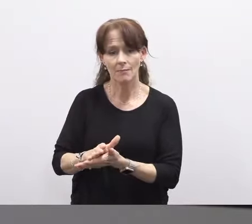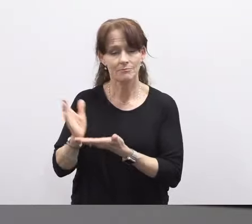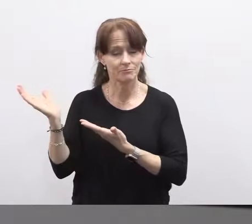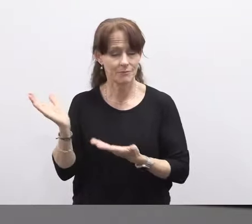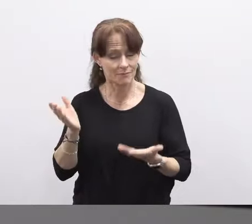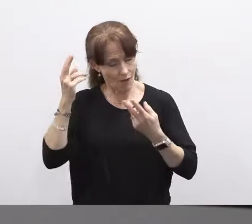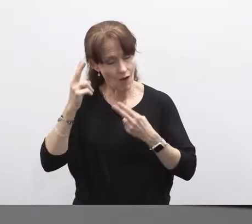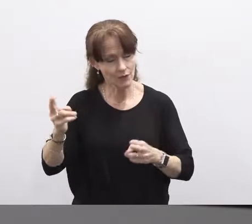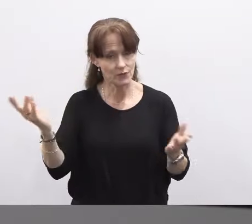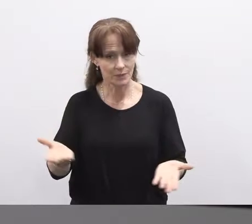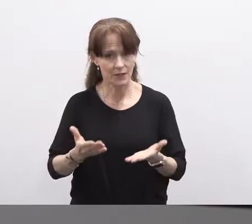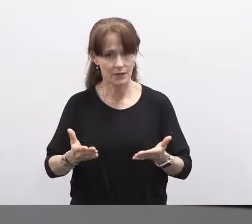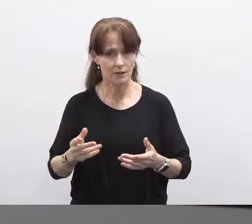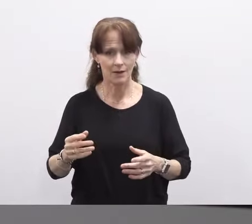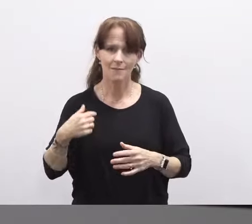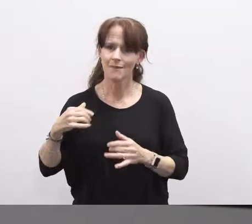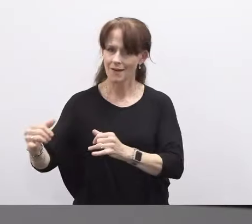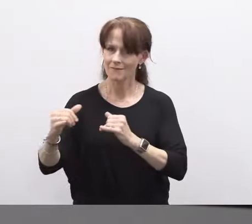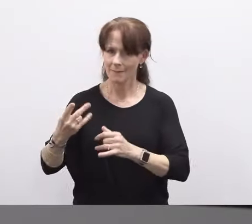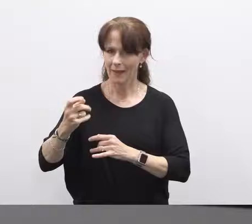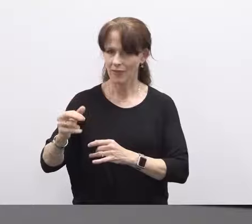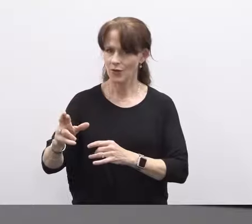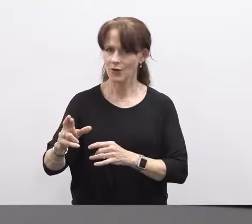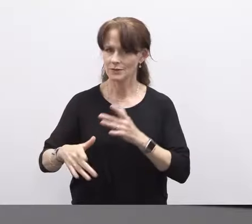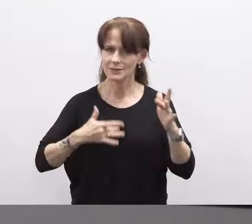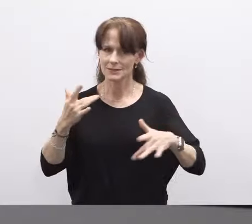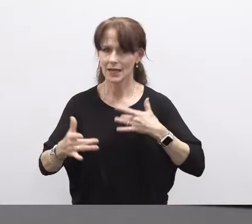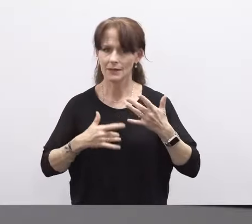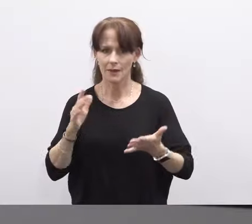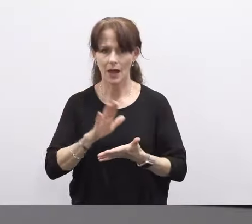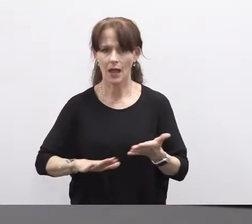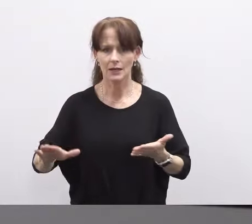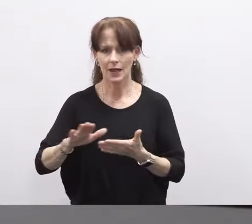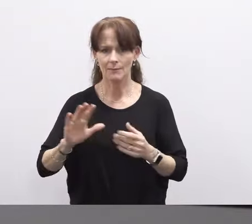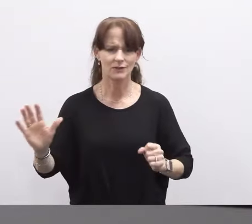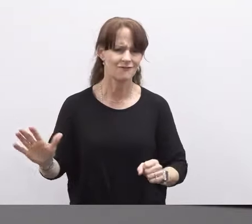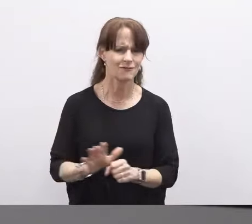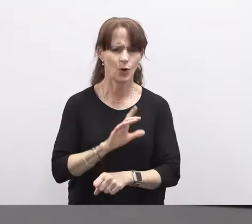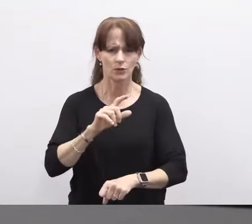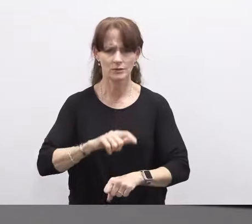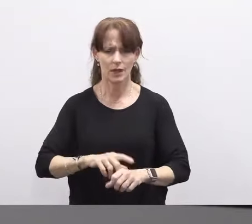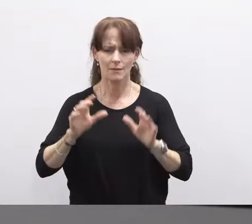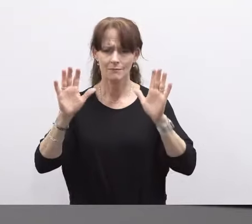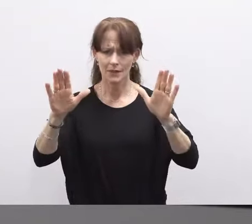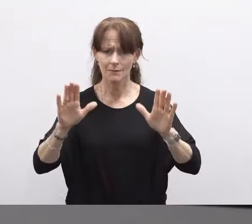My fellow Panthers and I are so excited to be back on campus full time. We have had an amazing start to the school year,